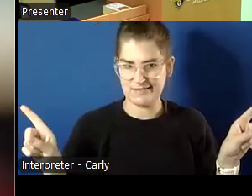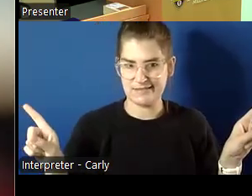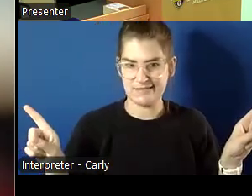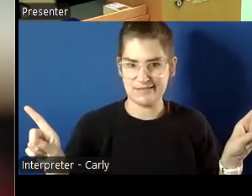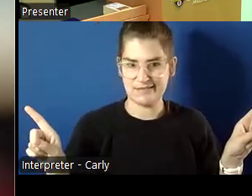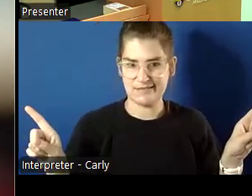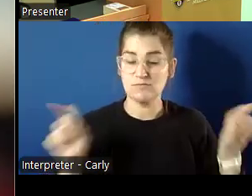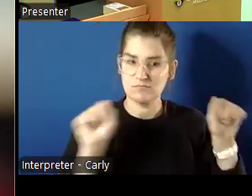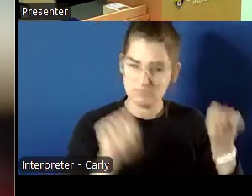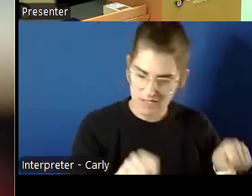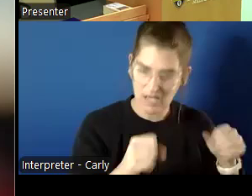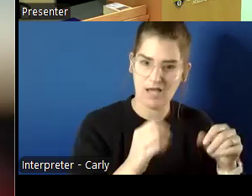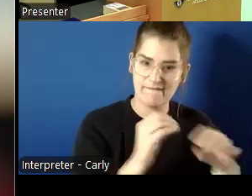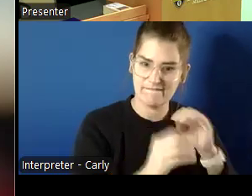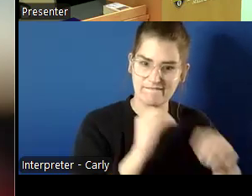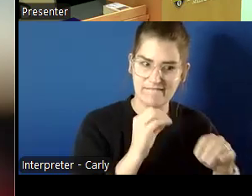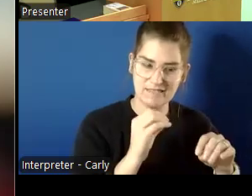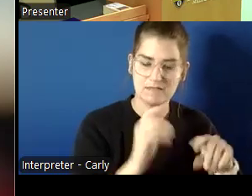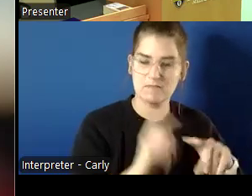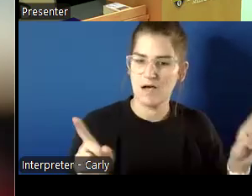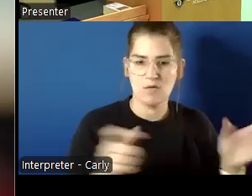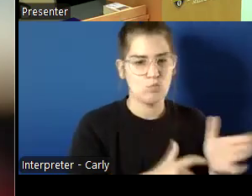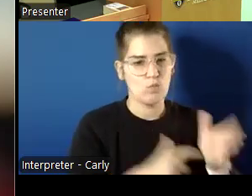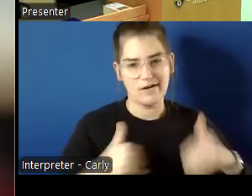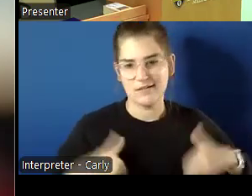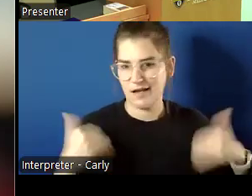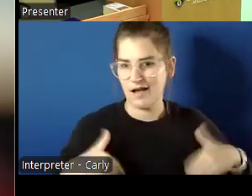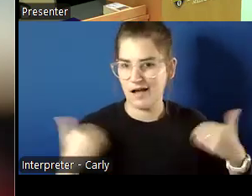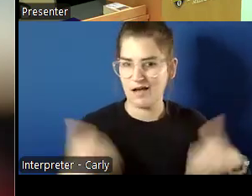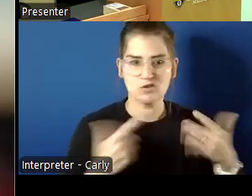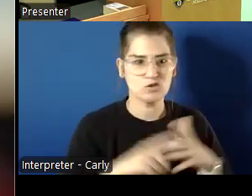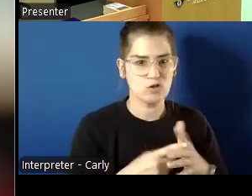young age but we've got to start young. We've got to start with obstitricians who are going